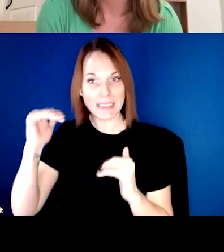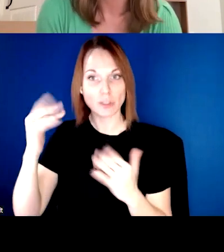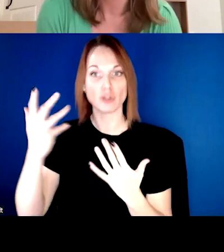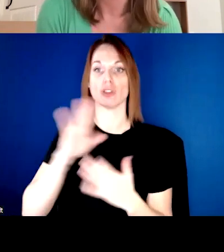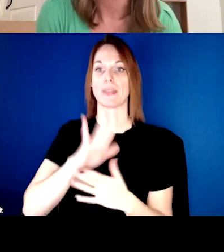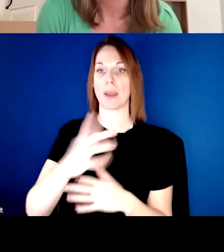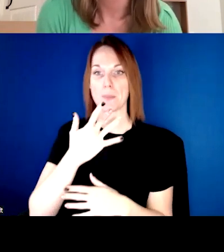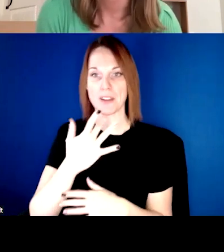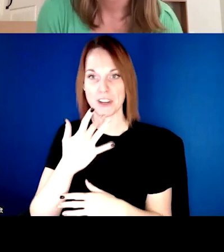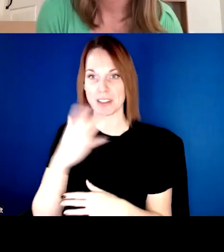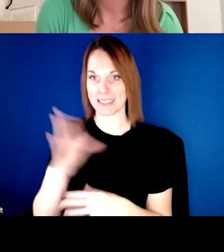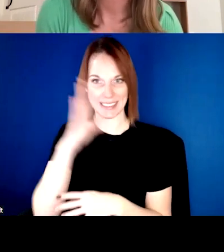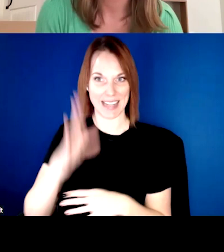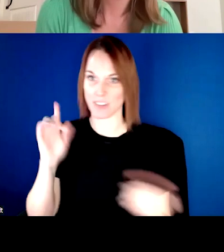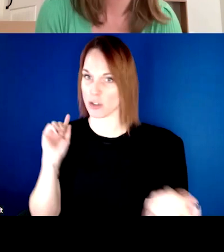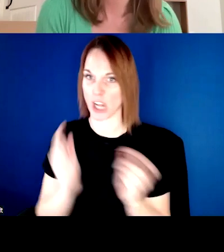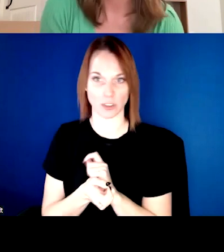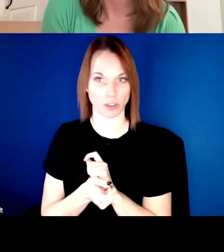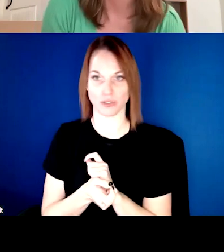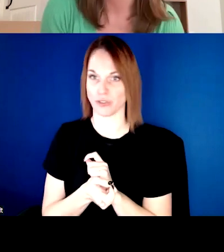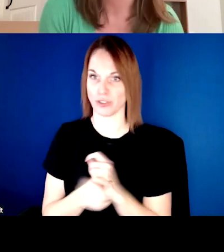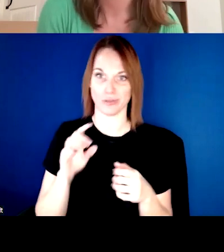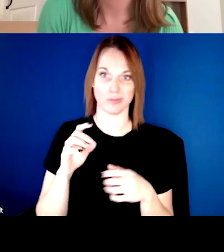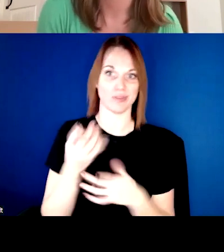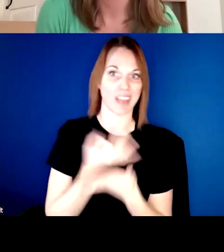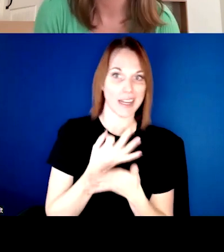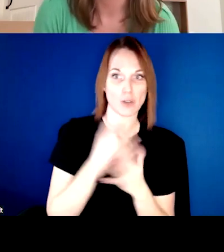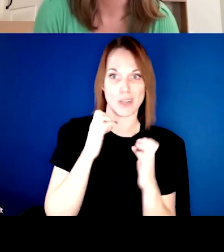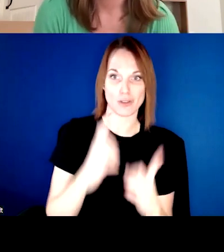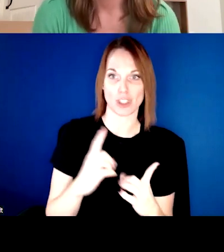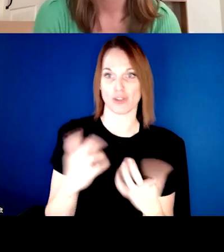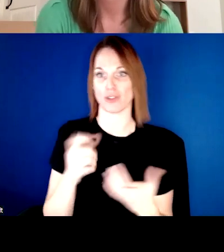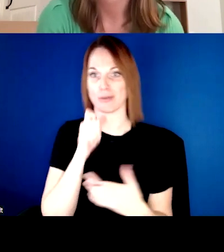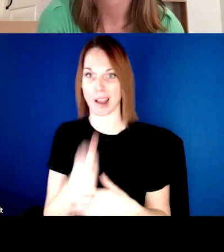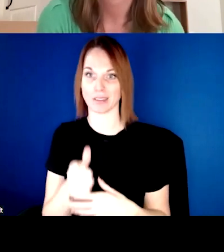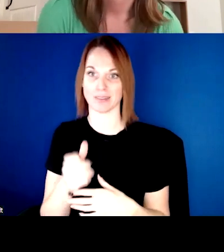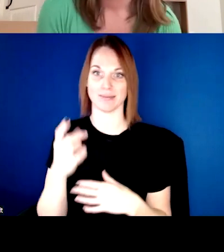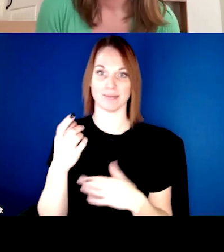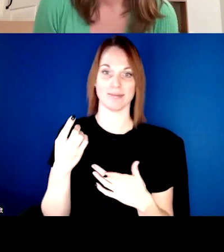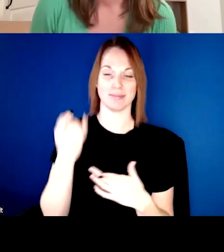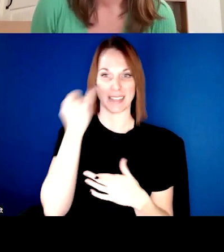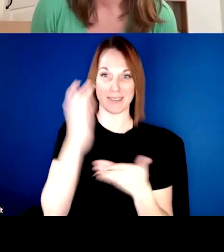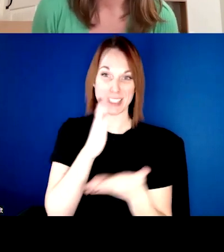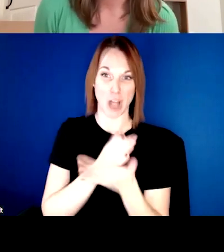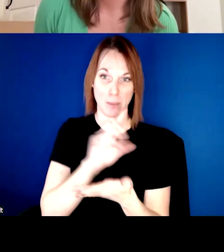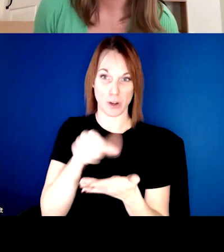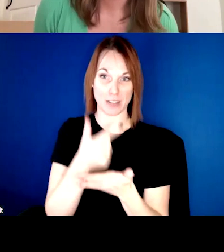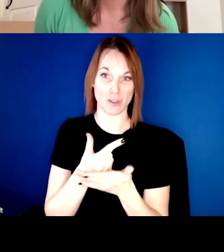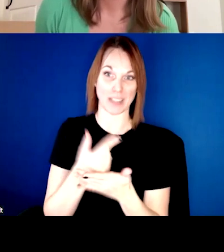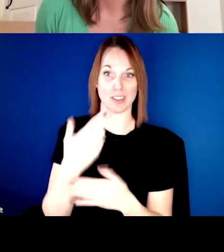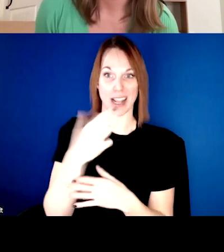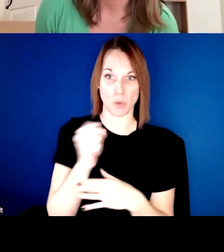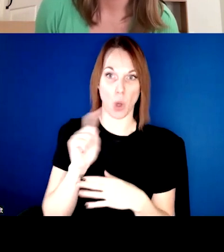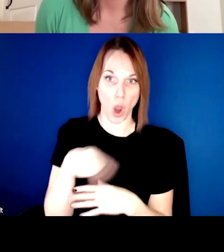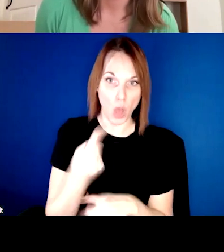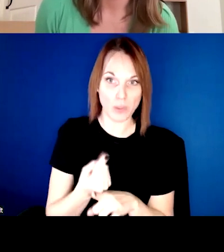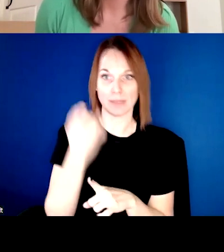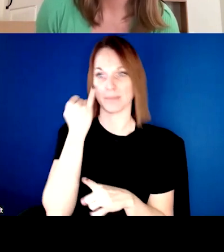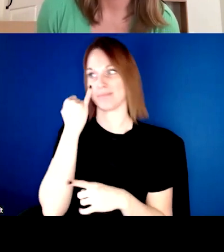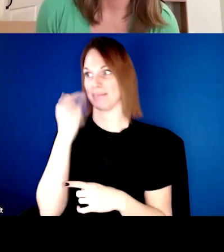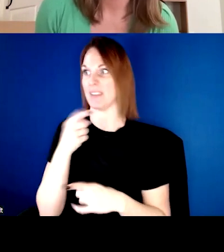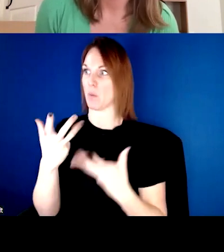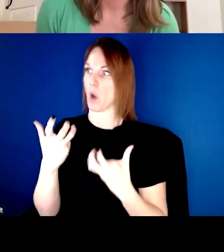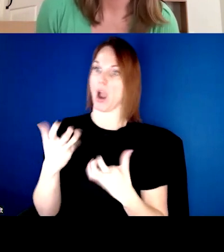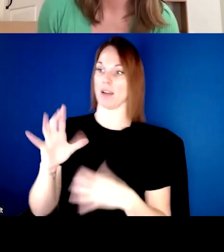they never changed if they wanted to you know, have a fancy house and/or some like